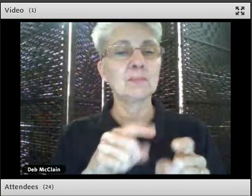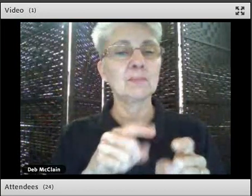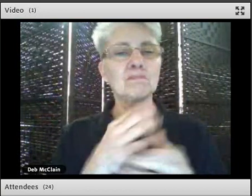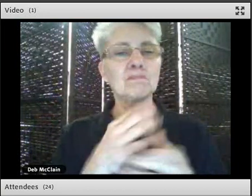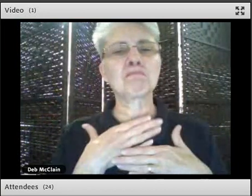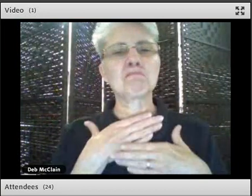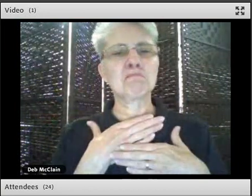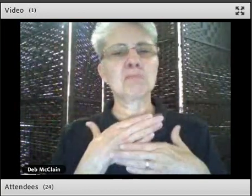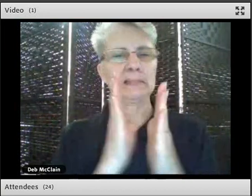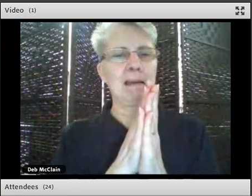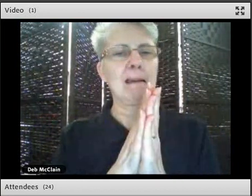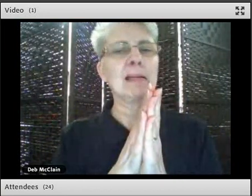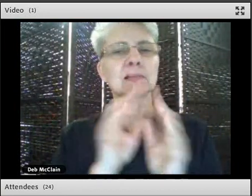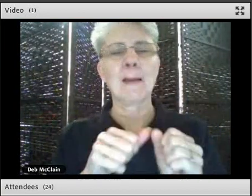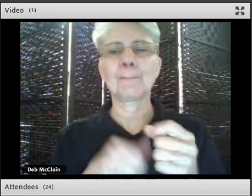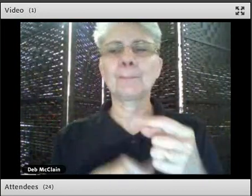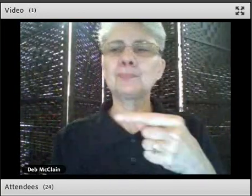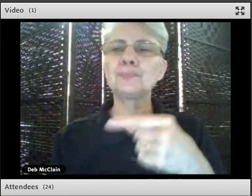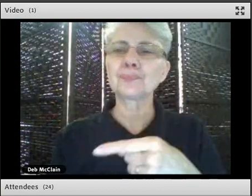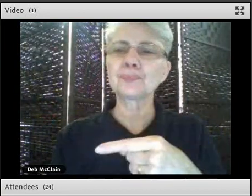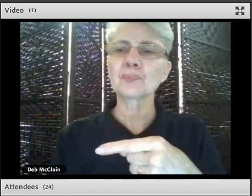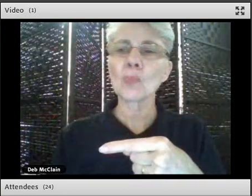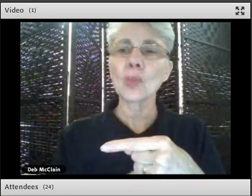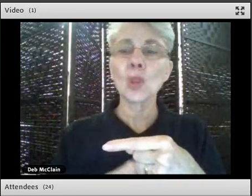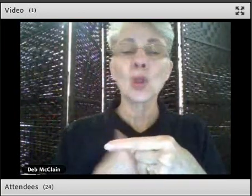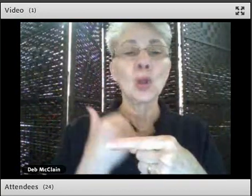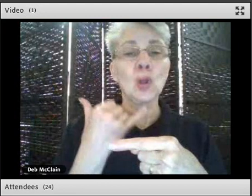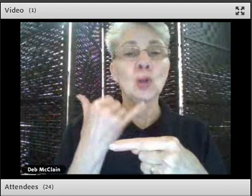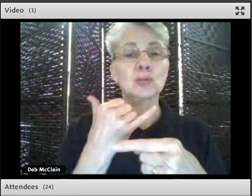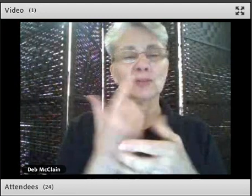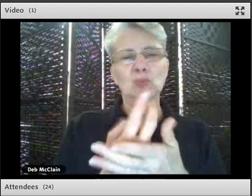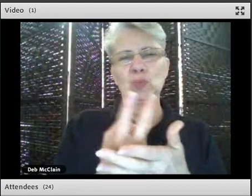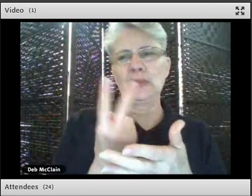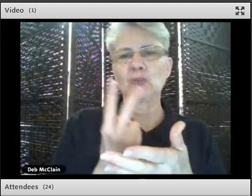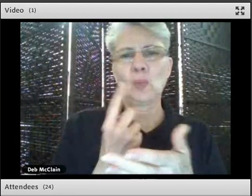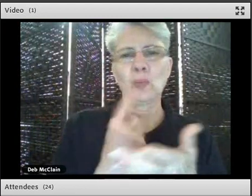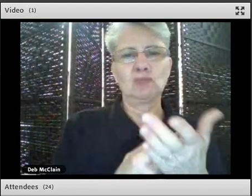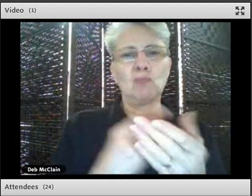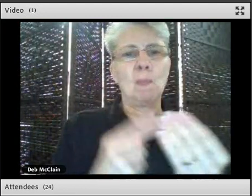we talked about electronic resources, and today, we're going to talk about audio resources --